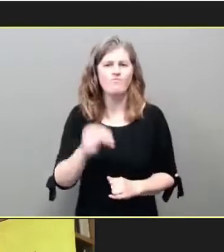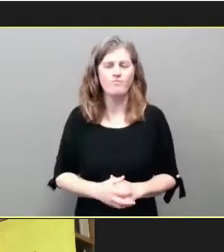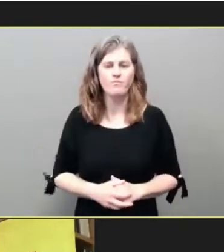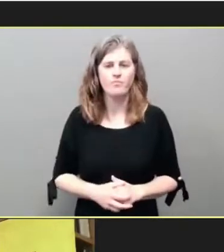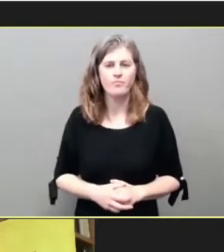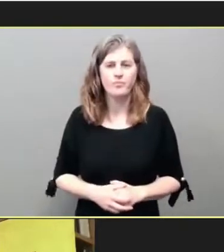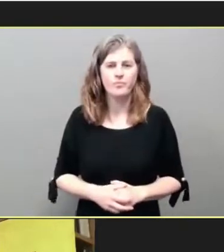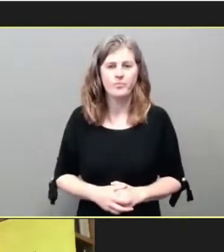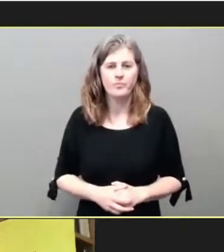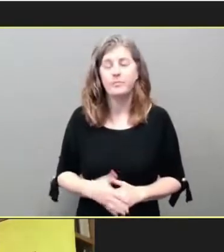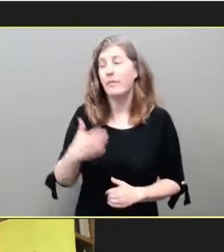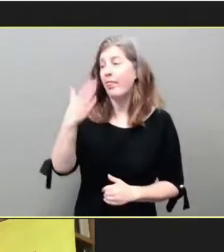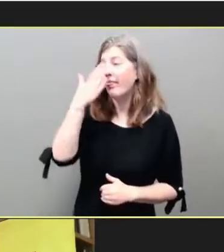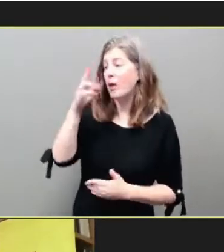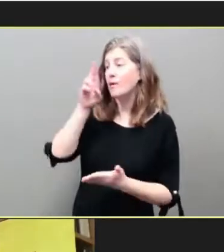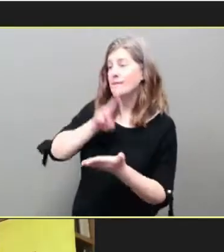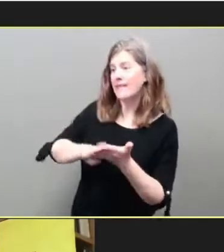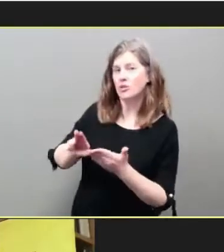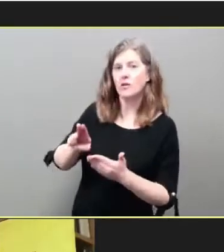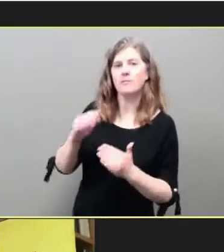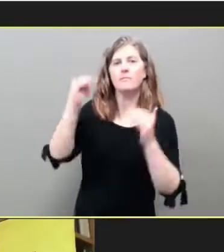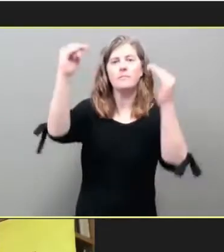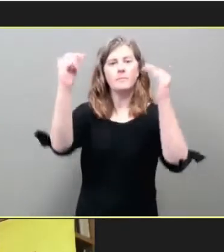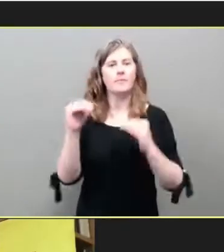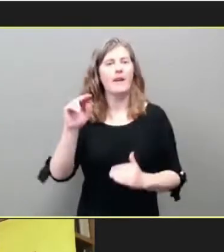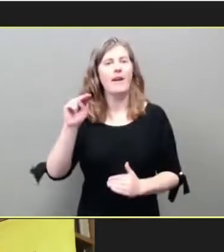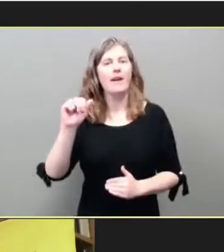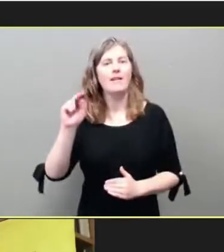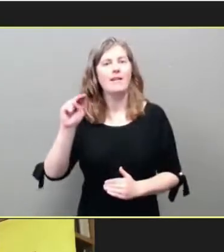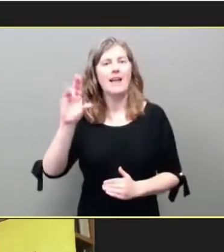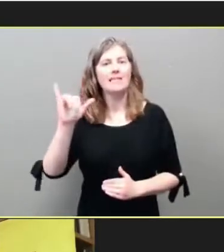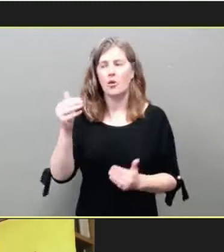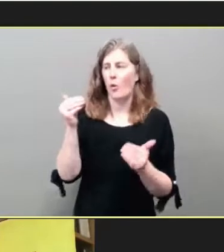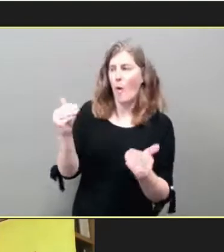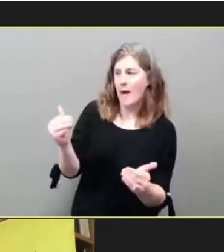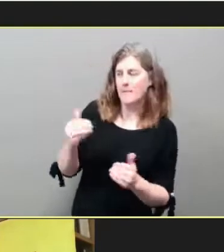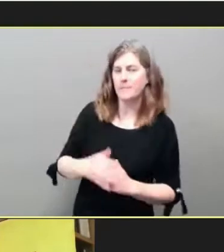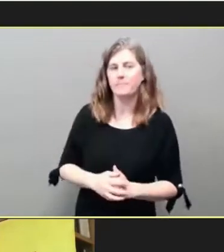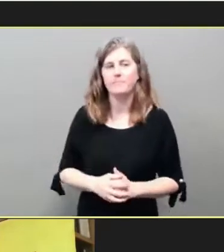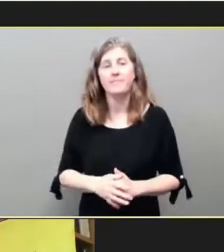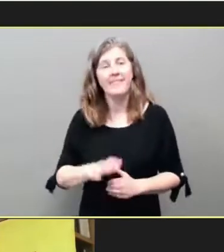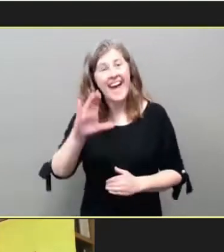Thank you. Secretaries, nancy. Go ahead please. Hi there. I know you all